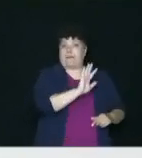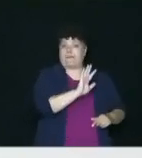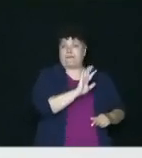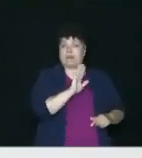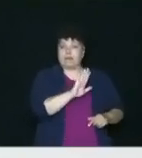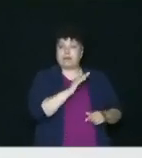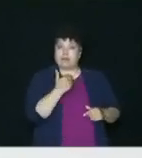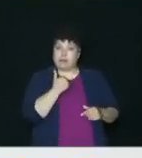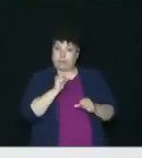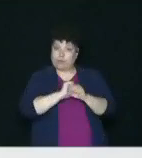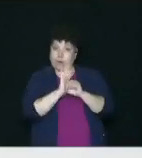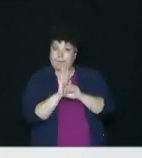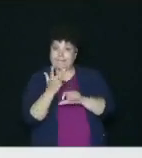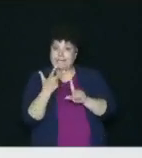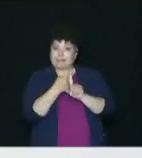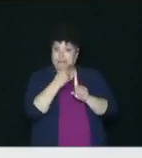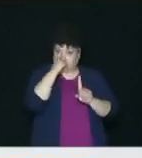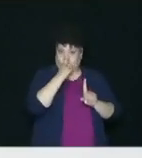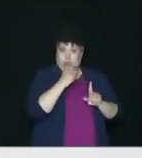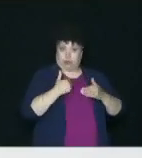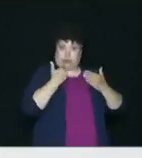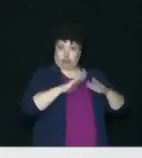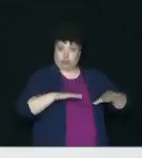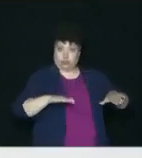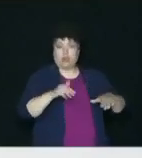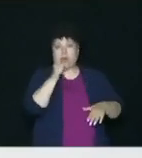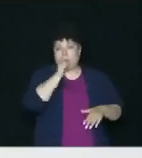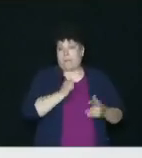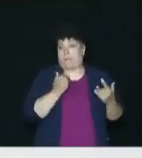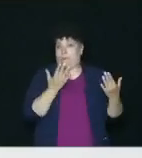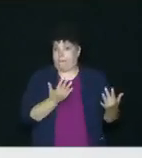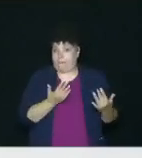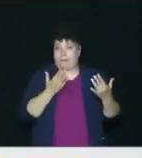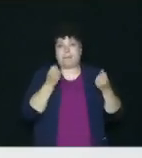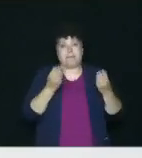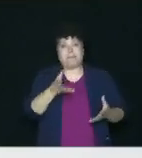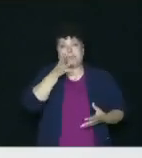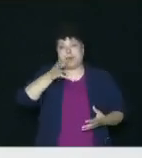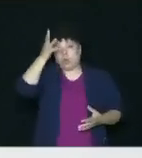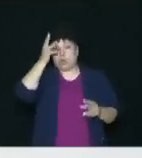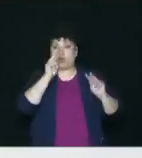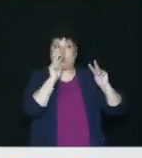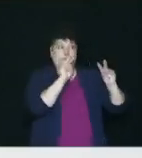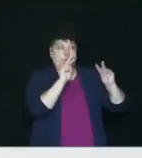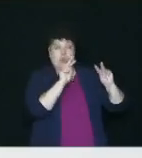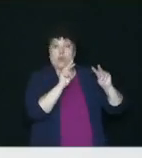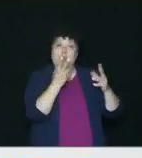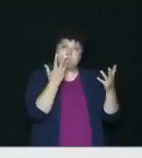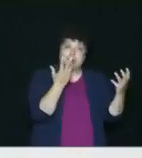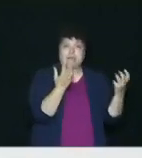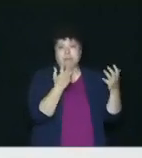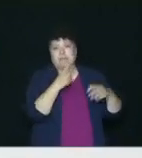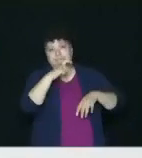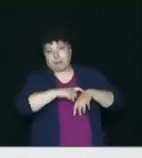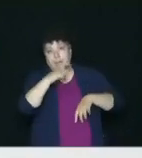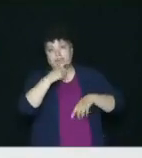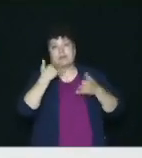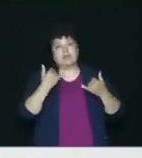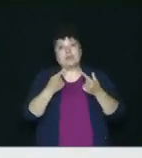ANNOUNCEMENT ON THE AUTHORIZATION OF A VACCINE FOR CHILDREN UNDER FIVE YEARS OF AGE IS WELCOME NEWS.